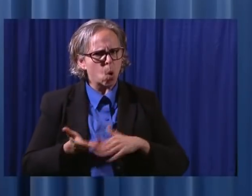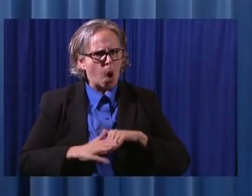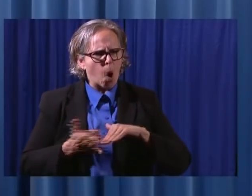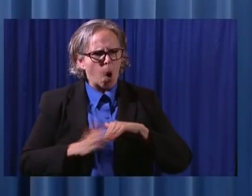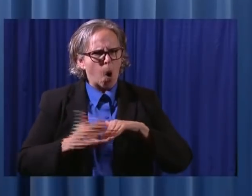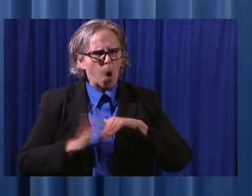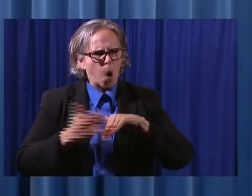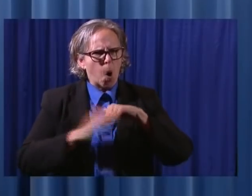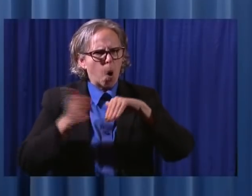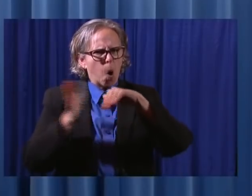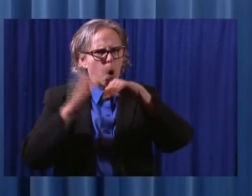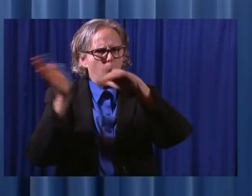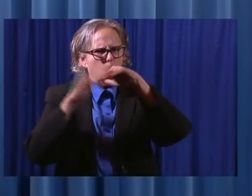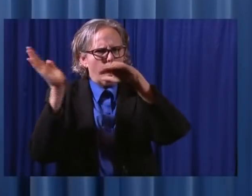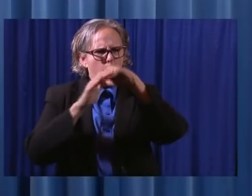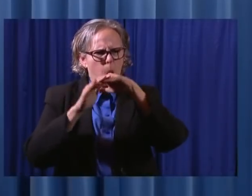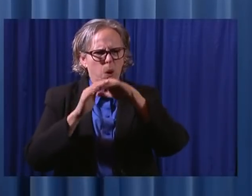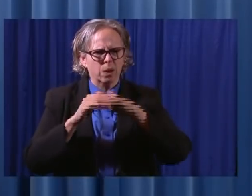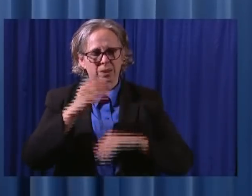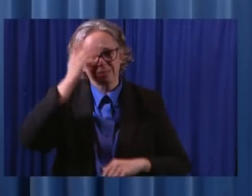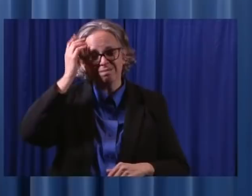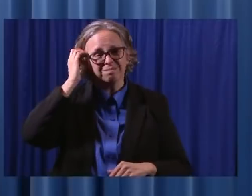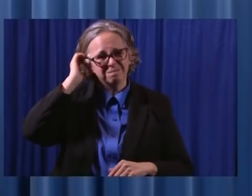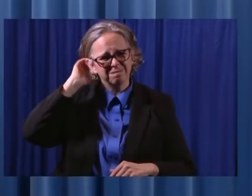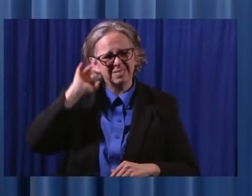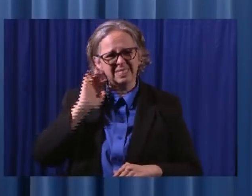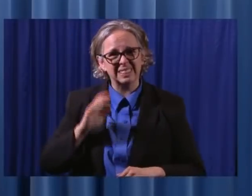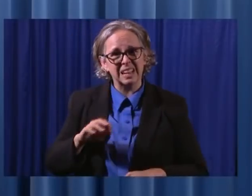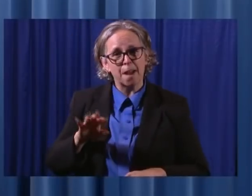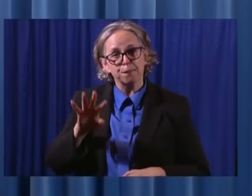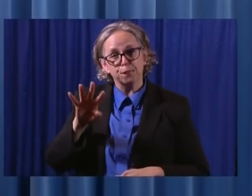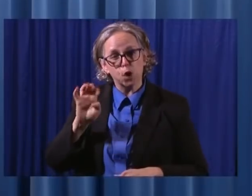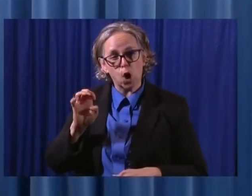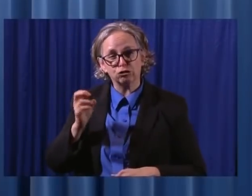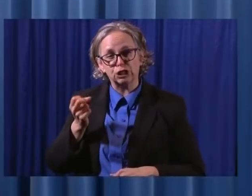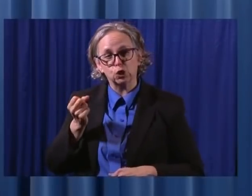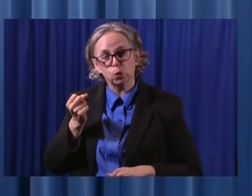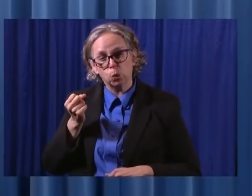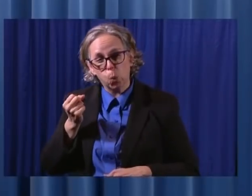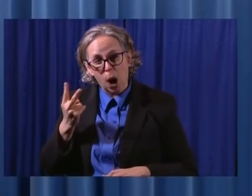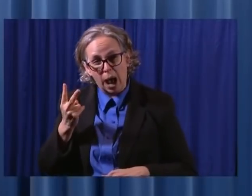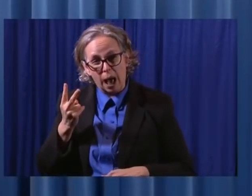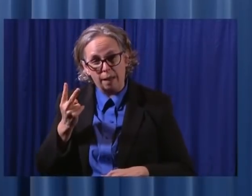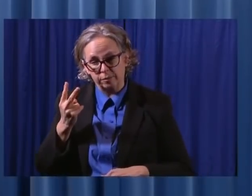COUNTY AND WE KNOW THE NUMBER OF COVID-19 CASES IS RISING DRAMATICALLY. WE HAVE SEEN THEM CLIMB OVER THE LAST THREE WEEKS.